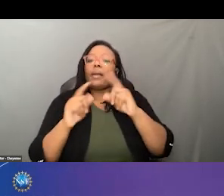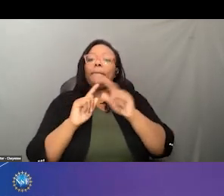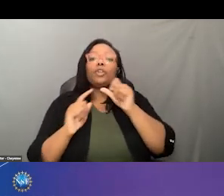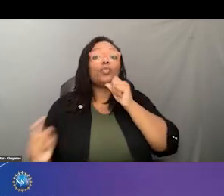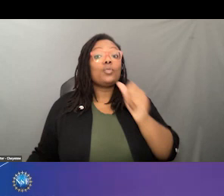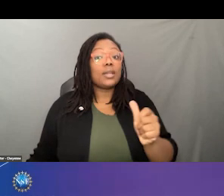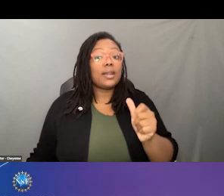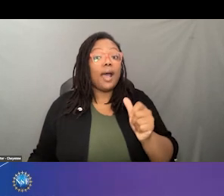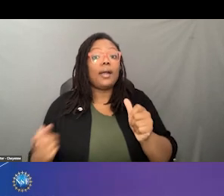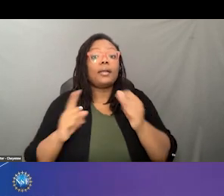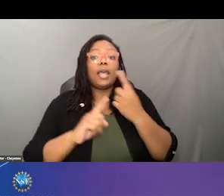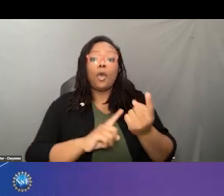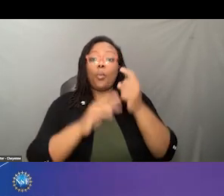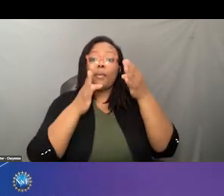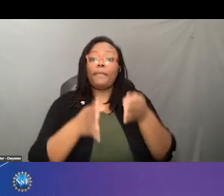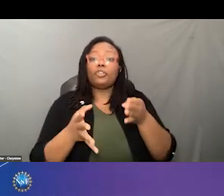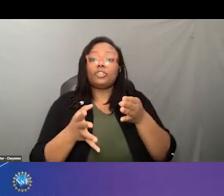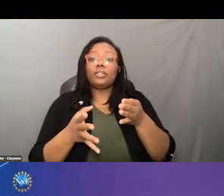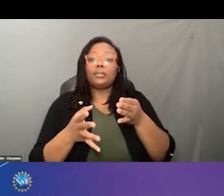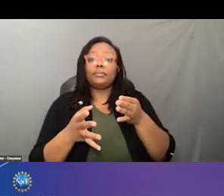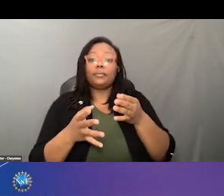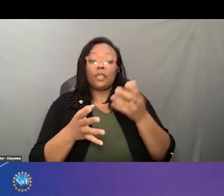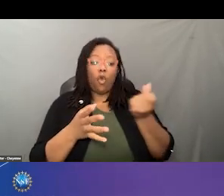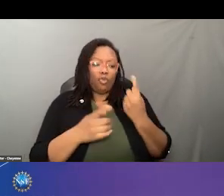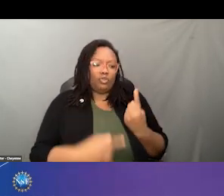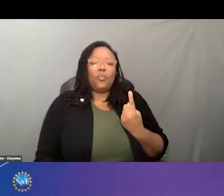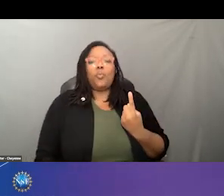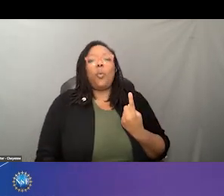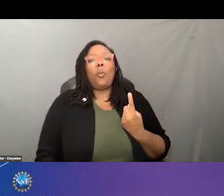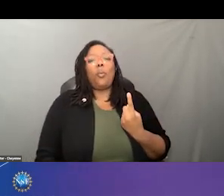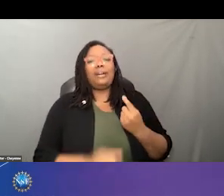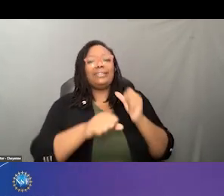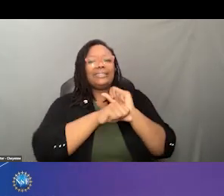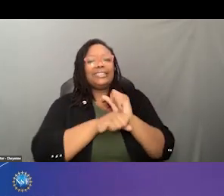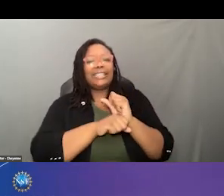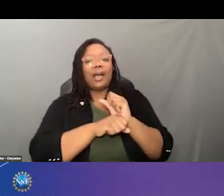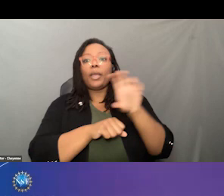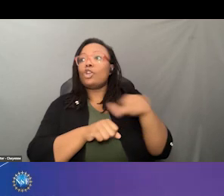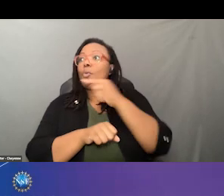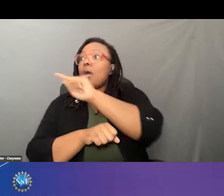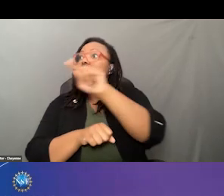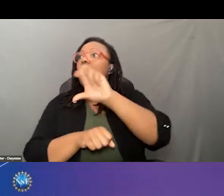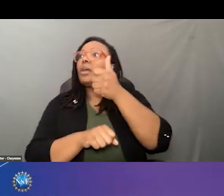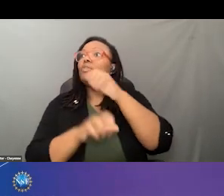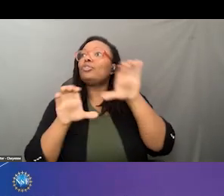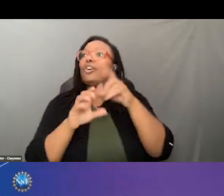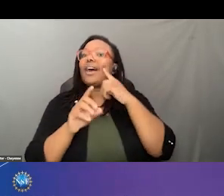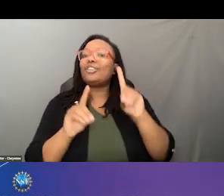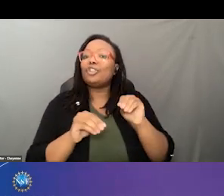But do not let one person hold on to one specific duty, and no one else in the office knows how to do it.